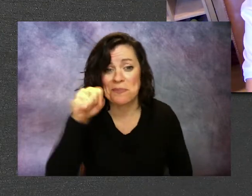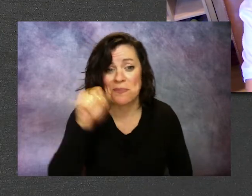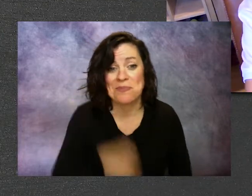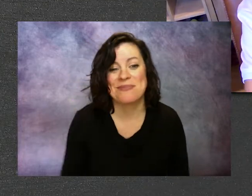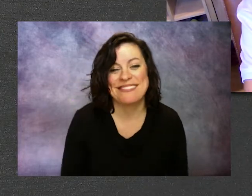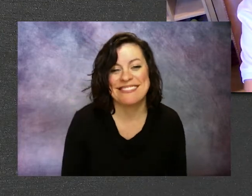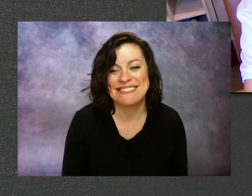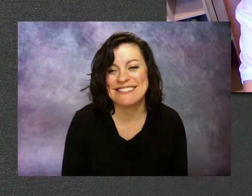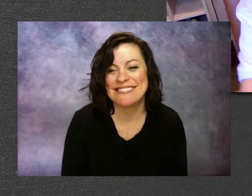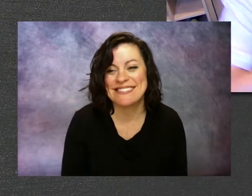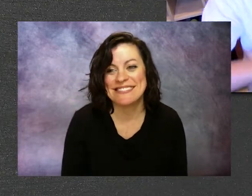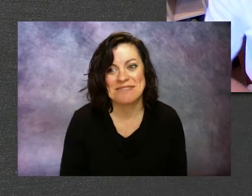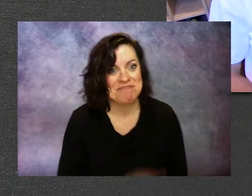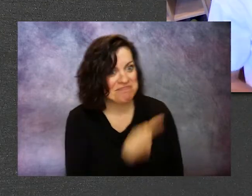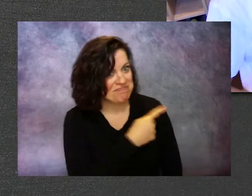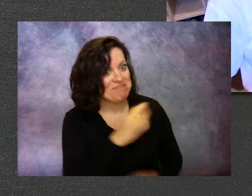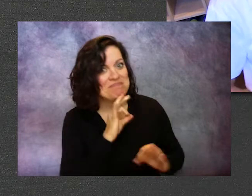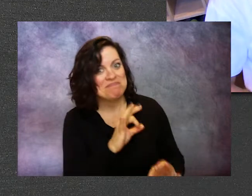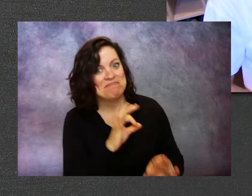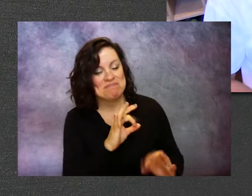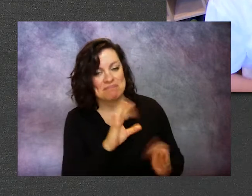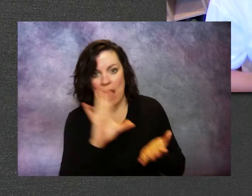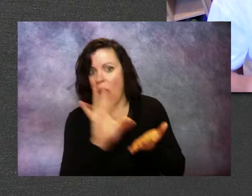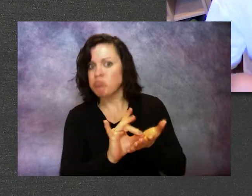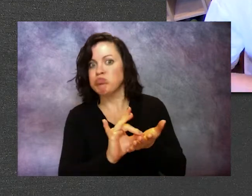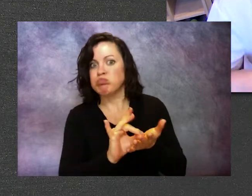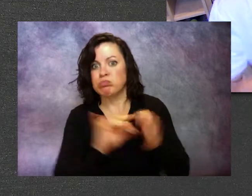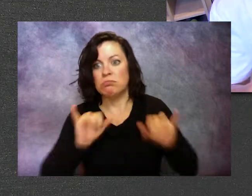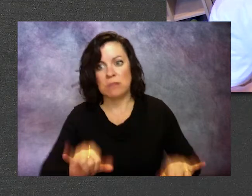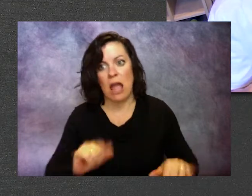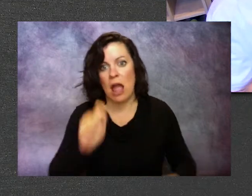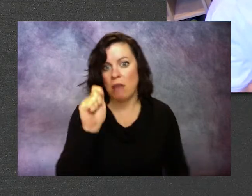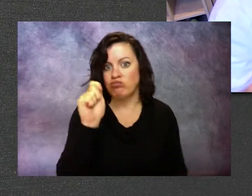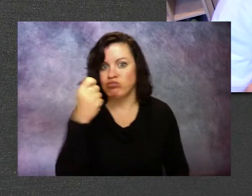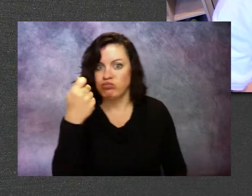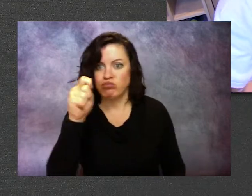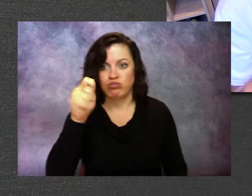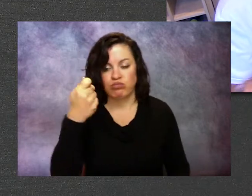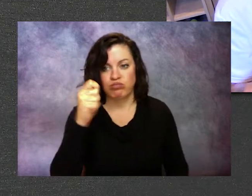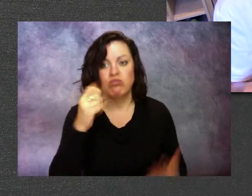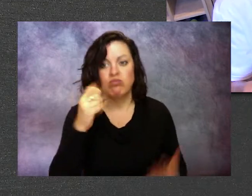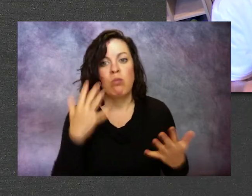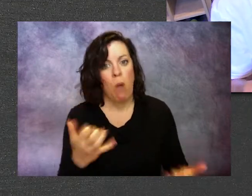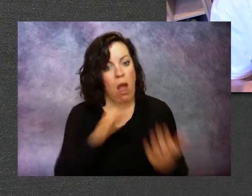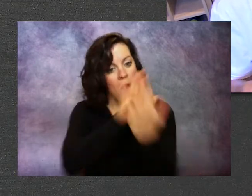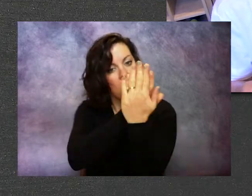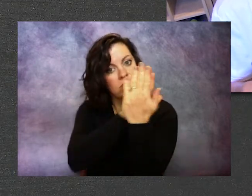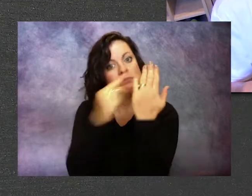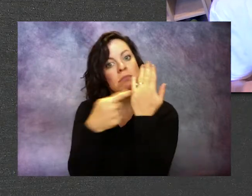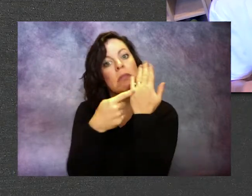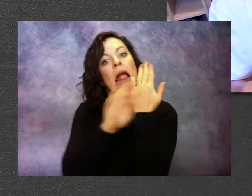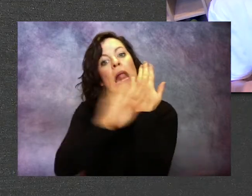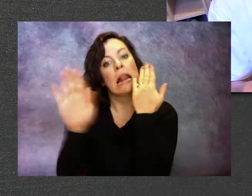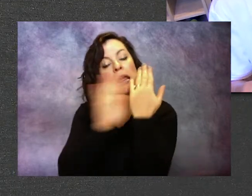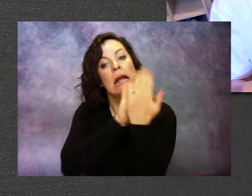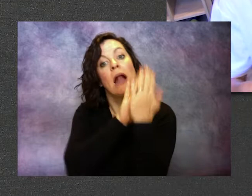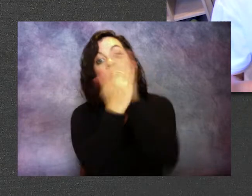Okay, it's nice and secure now, right? Yeah. So, now we can add the not so clean side, right? Okay, so, do you want to hold in place there while I staple it?